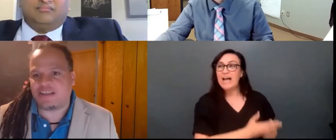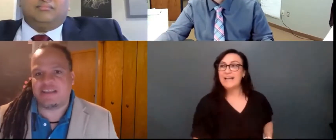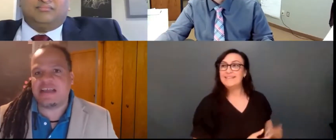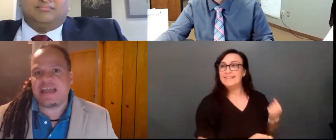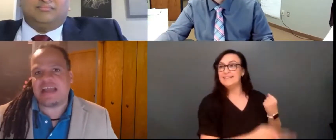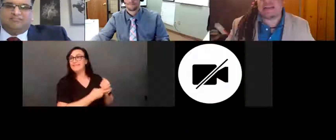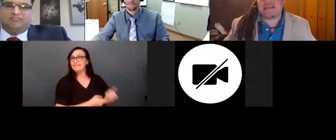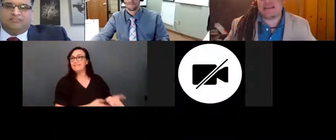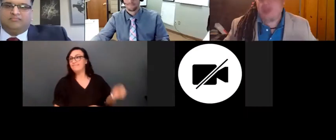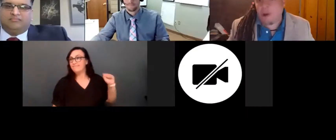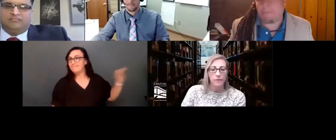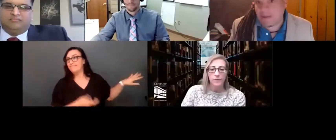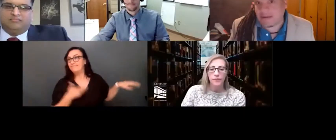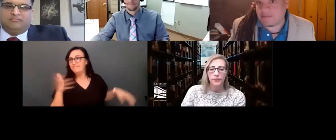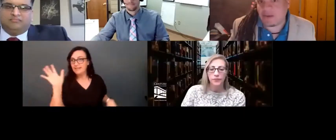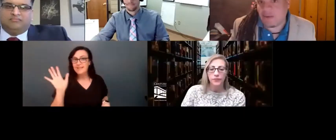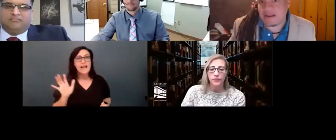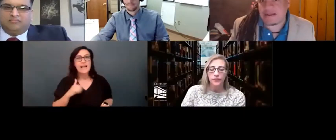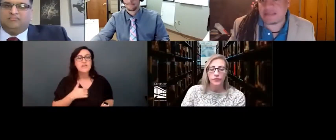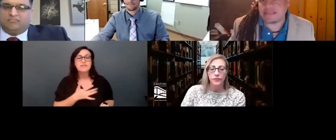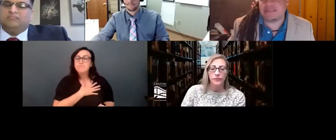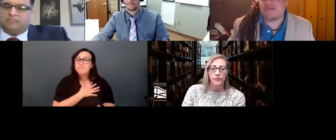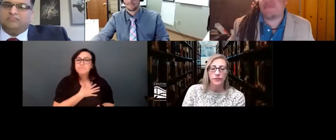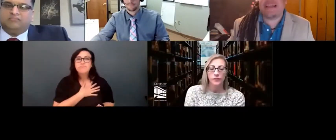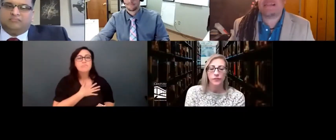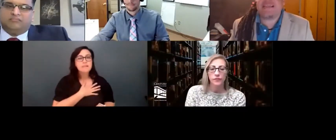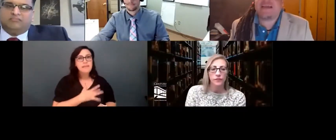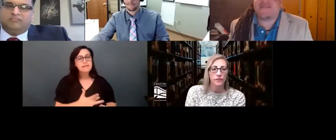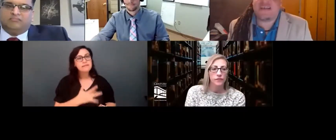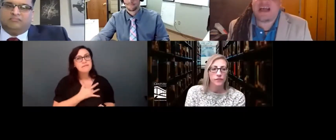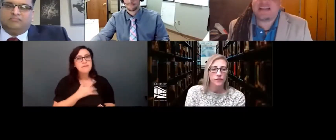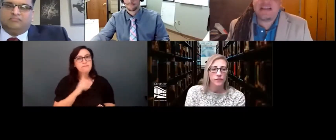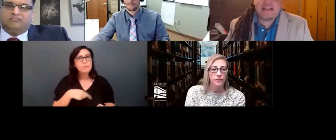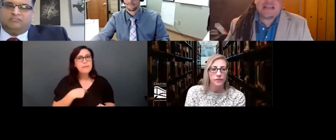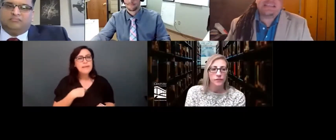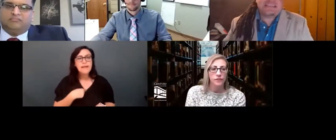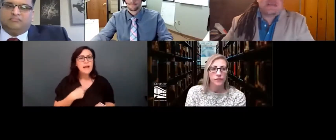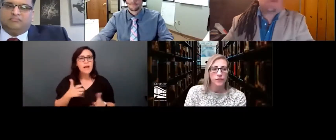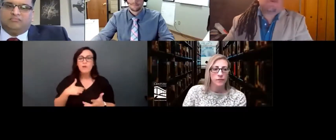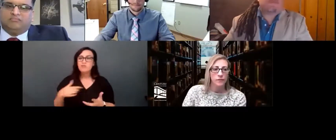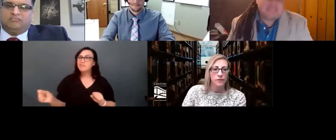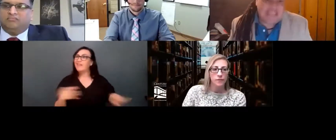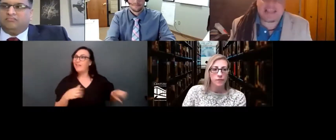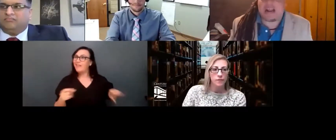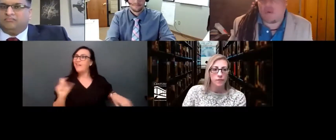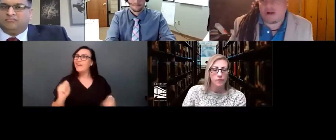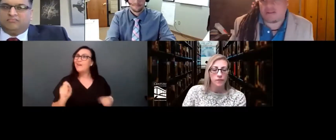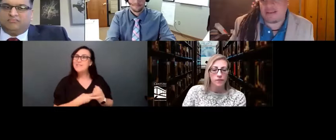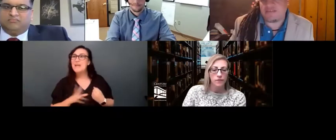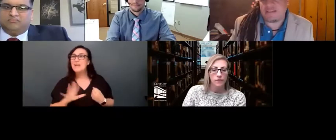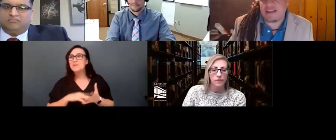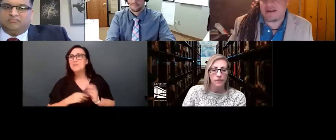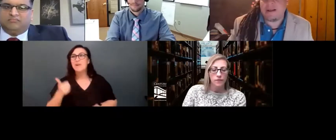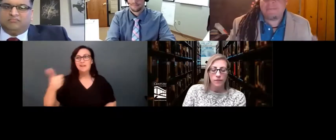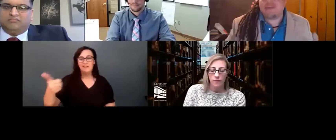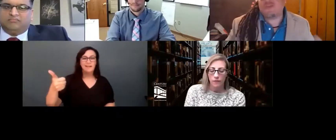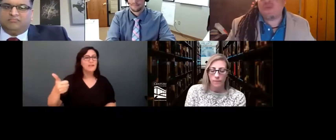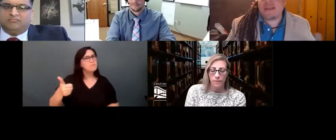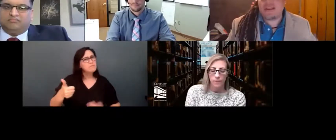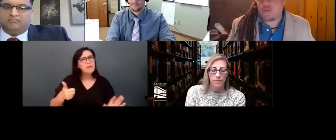And it's heartbreaking to be quite honest. And instead of that, Let's get that qualitative data, but doing it in a way